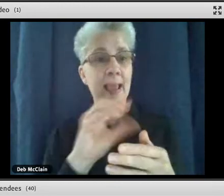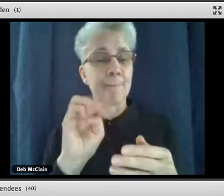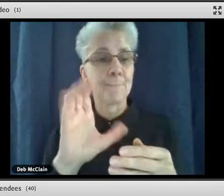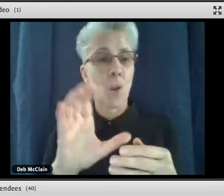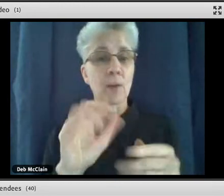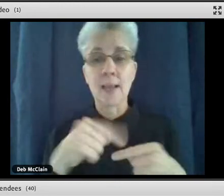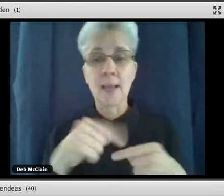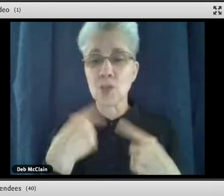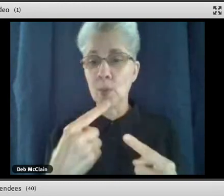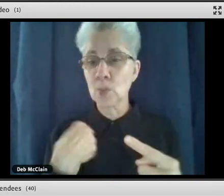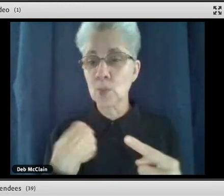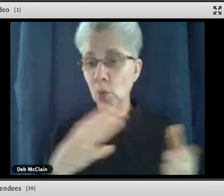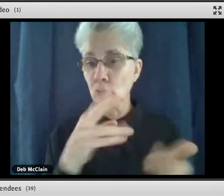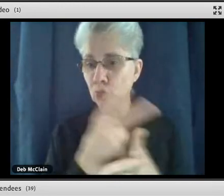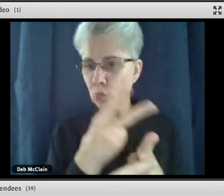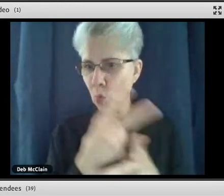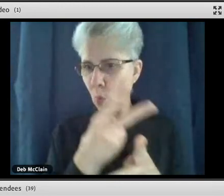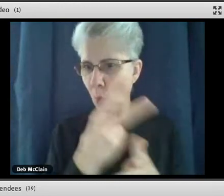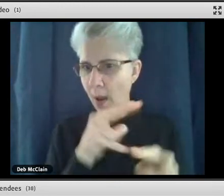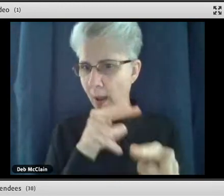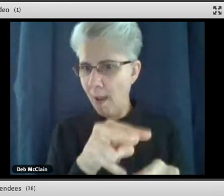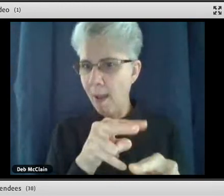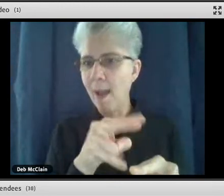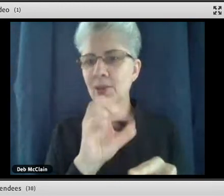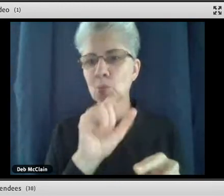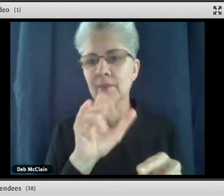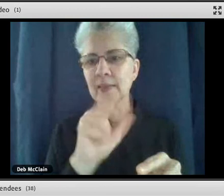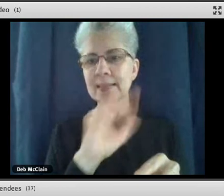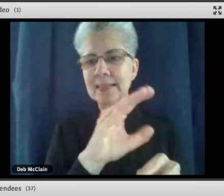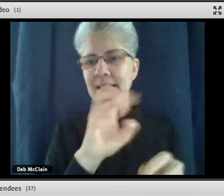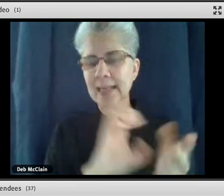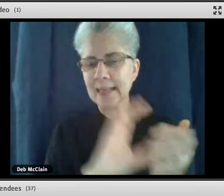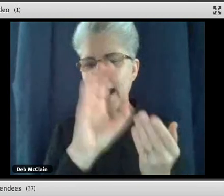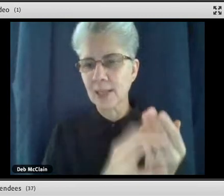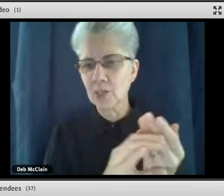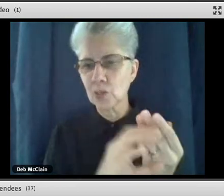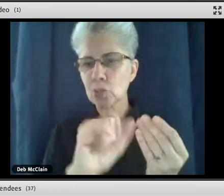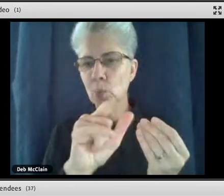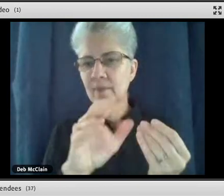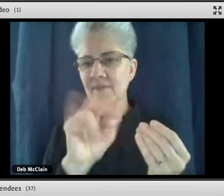Let's talk about personal names in RDA and MARC." As always, we encourage you to keep an eye